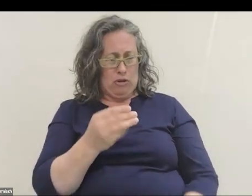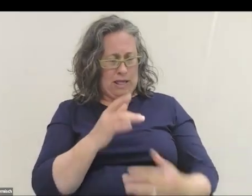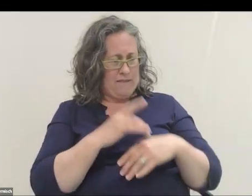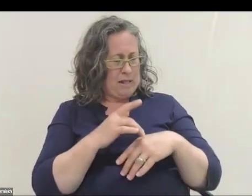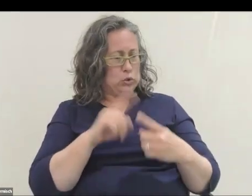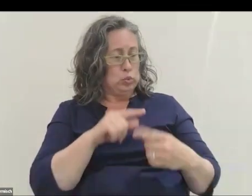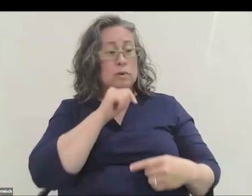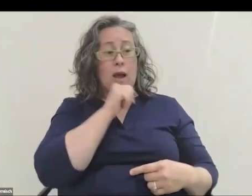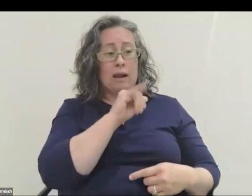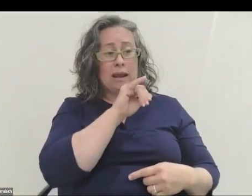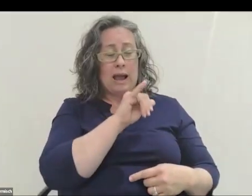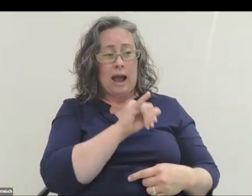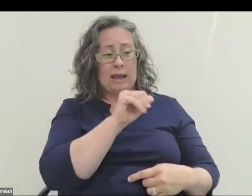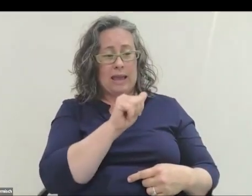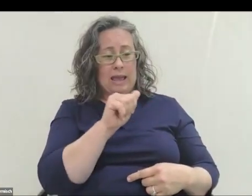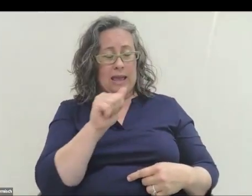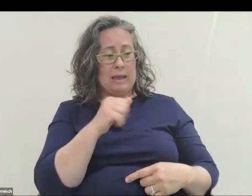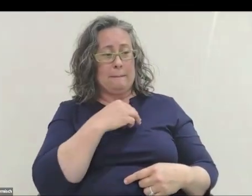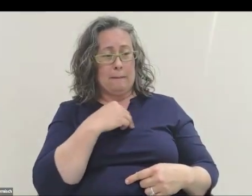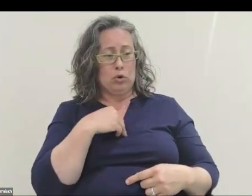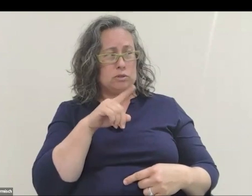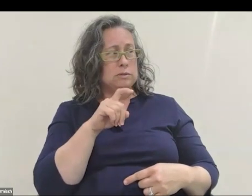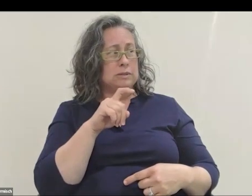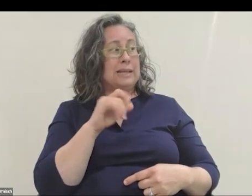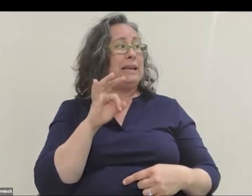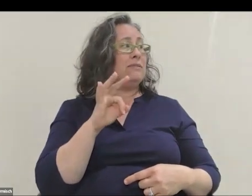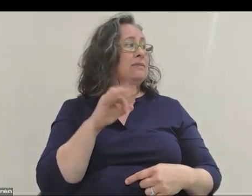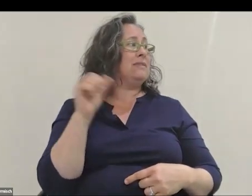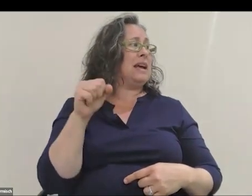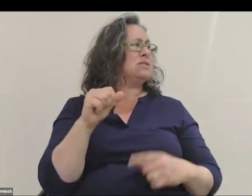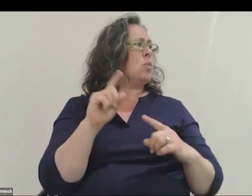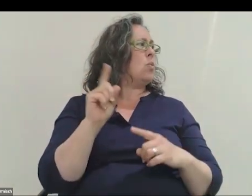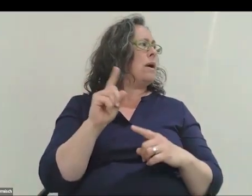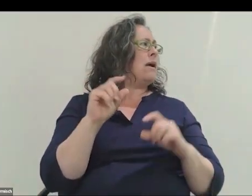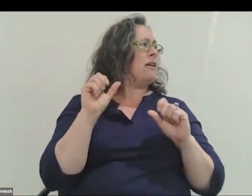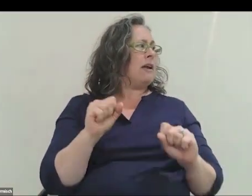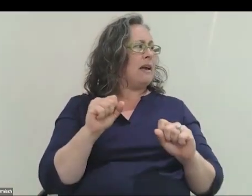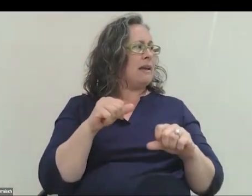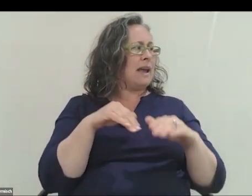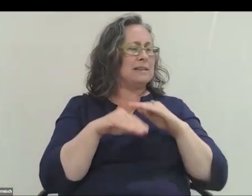to non-IAAA members, and if so, where can we access them?"